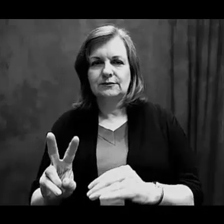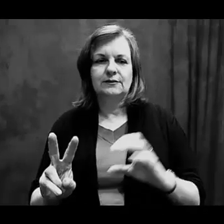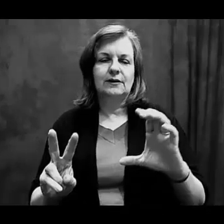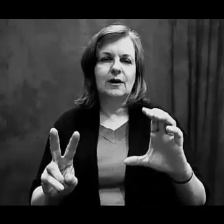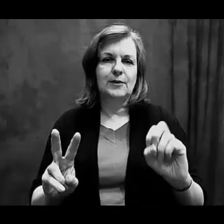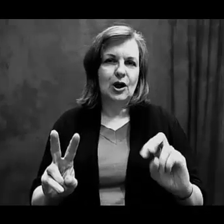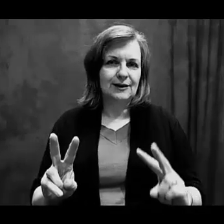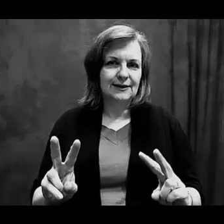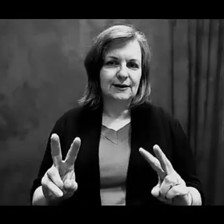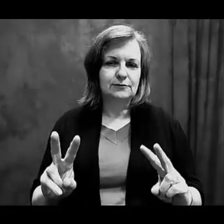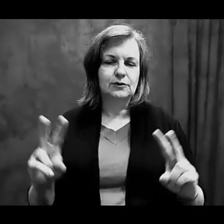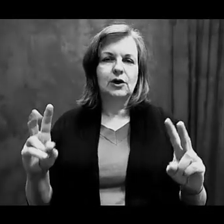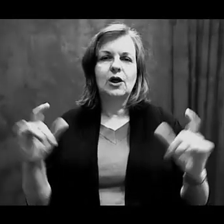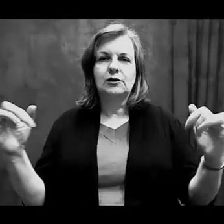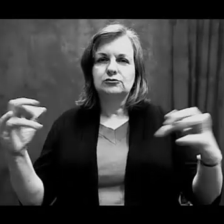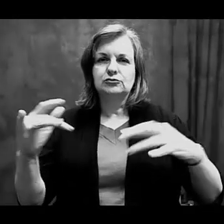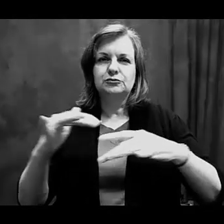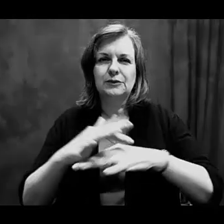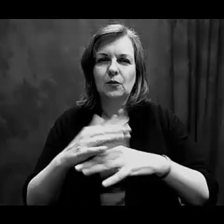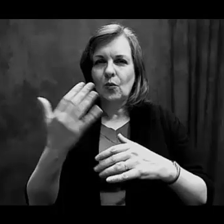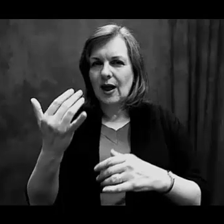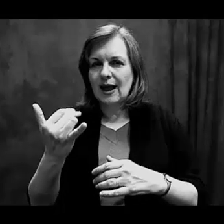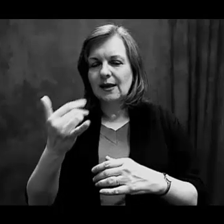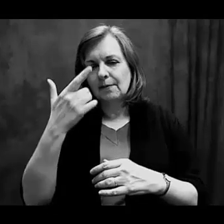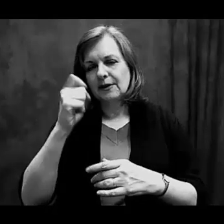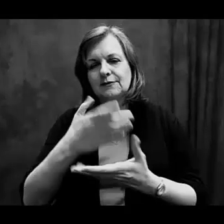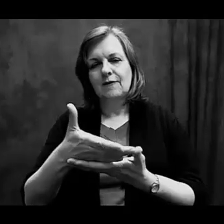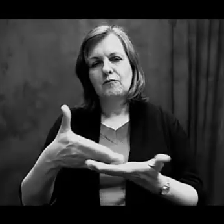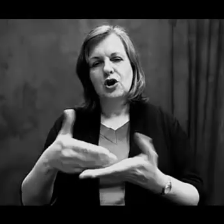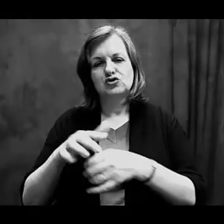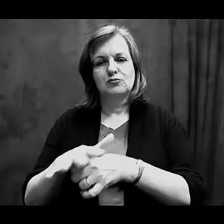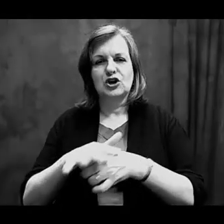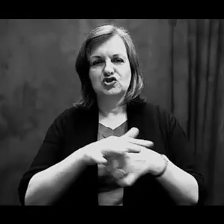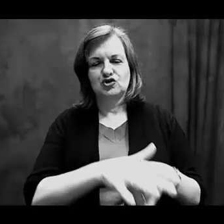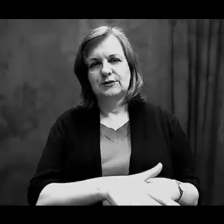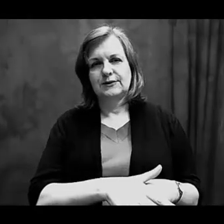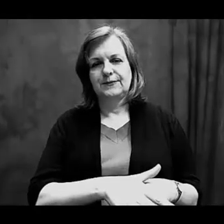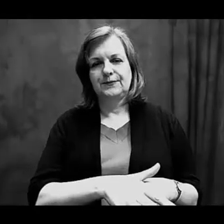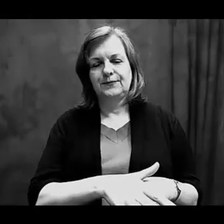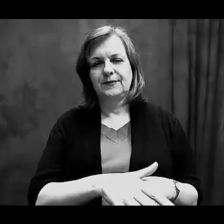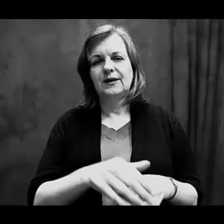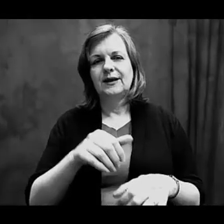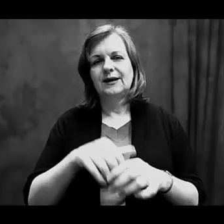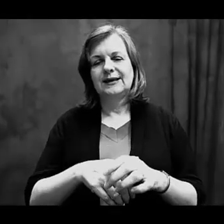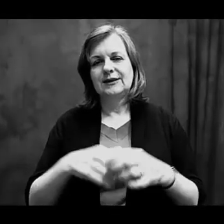everything will move -- oxygen and carbon dioxide anything like this